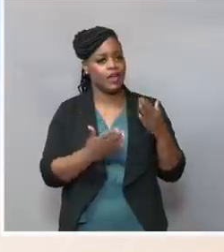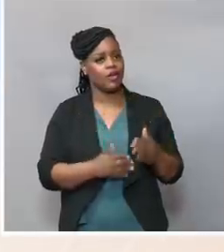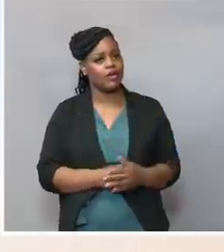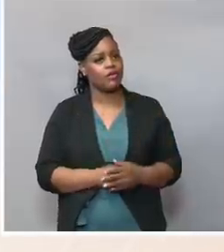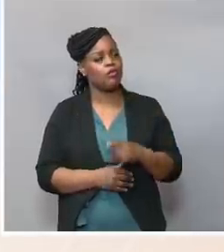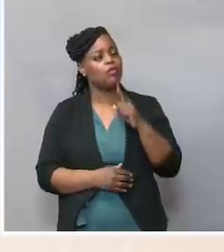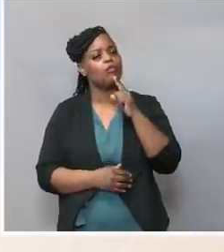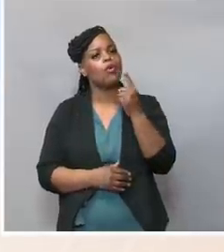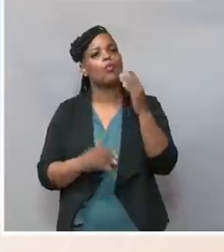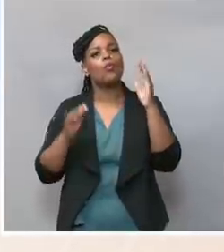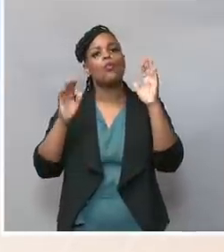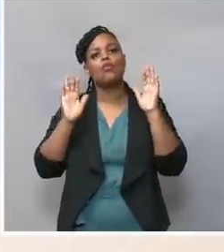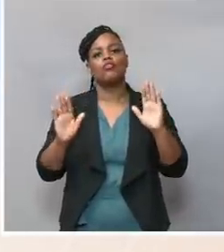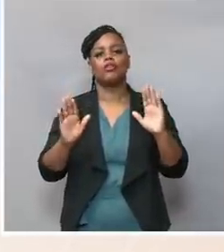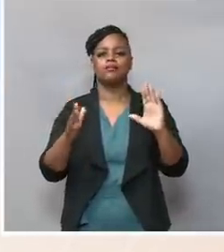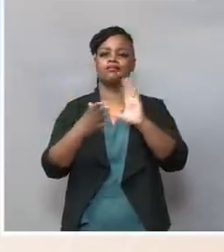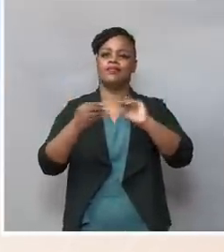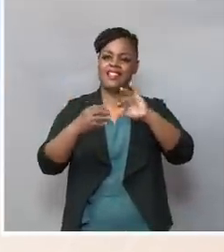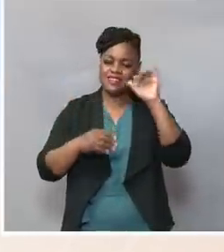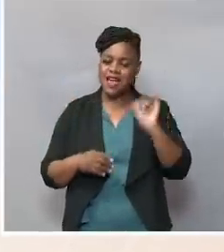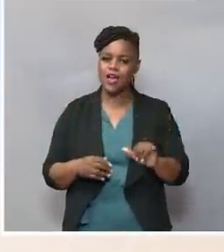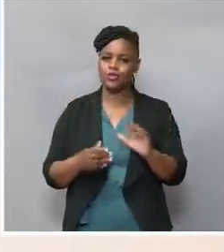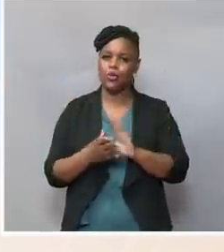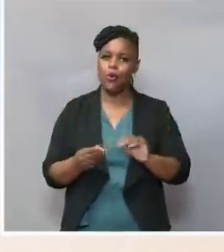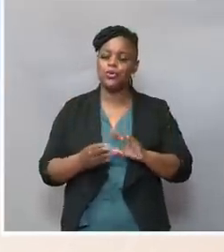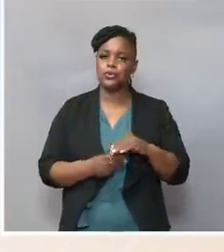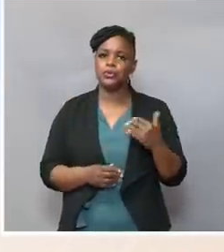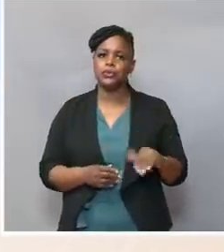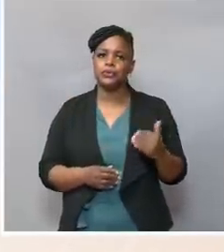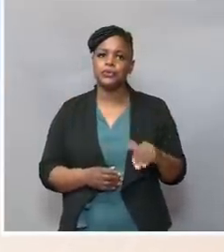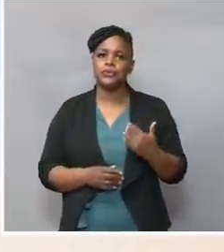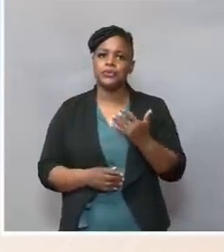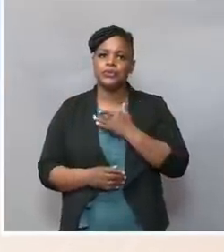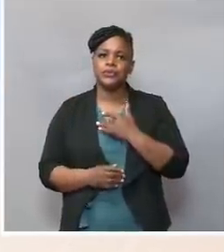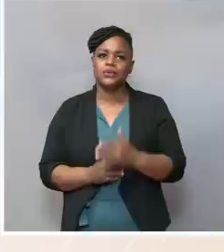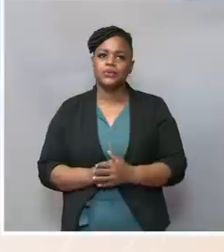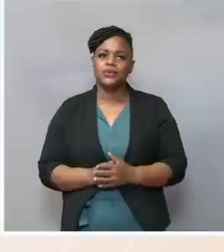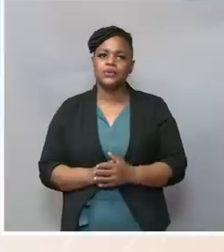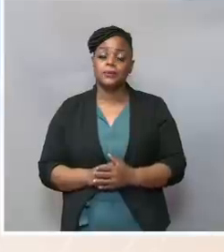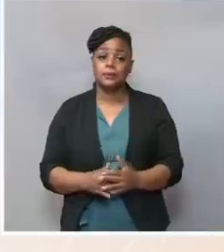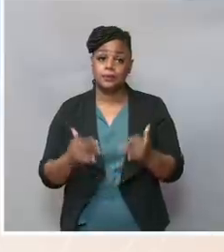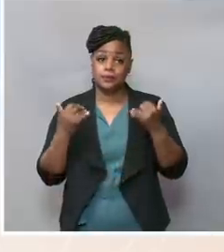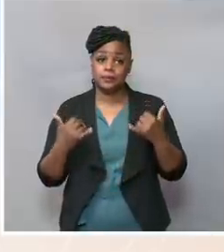that we tell in our 423 national parks.